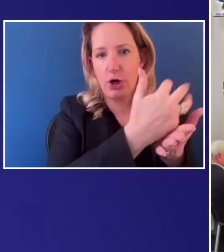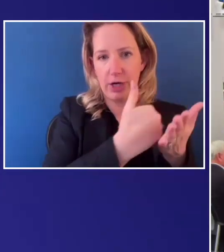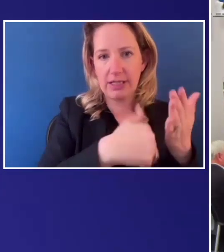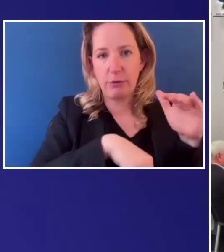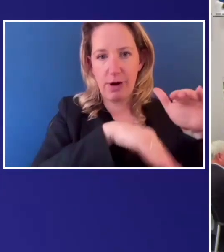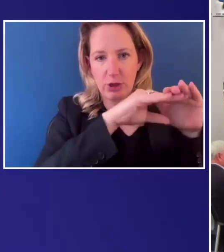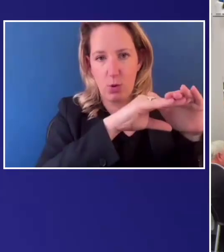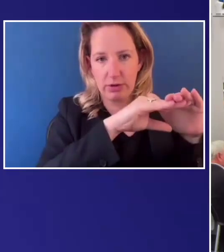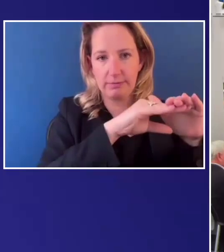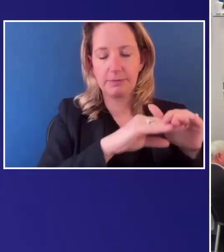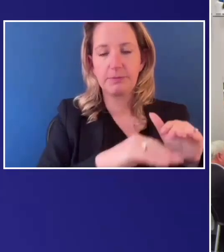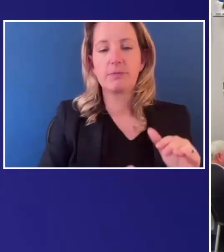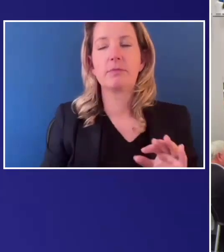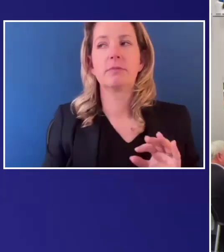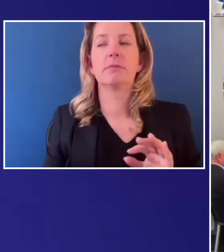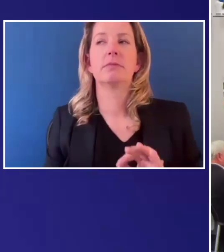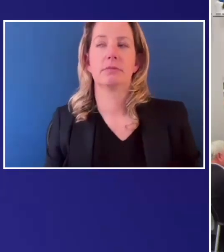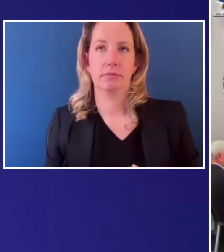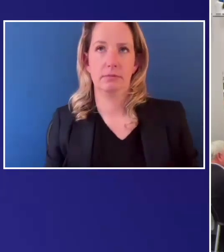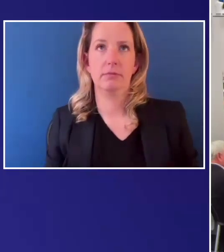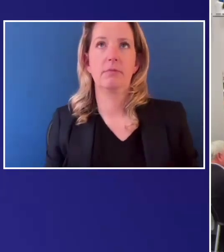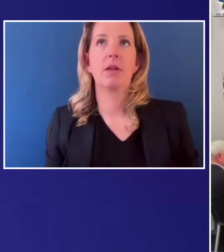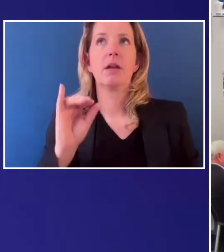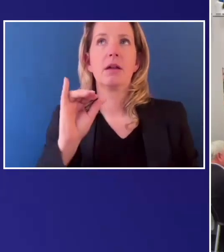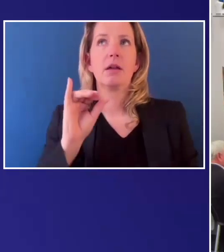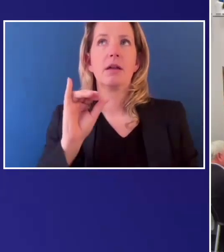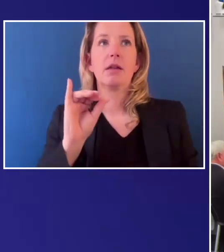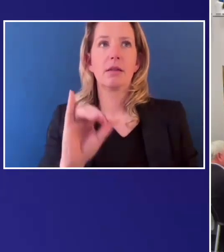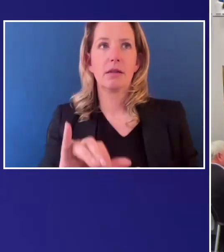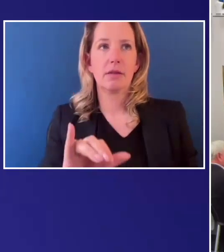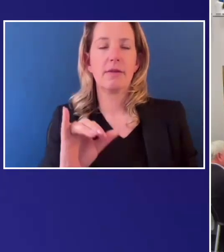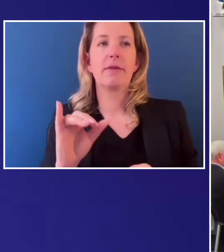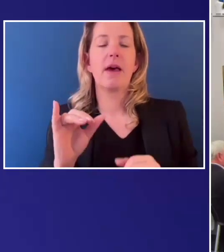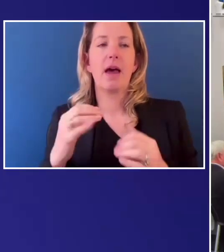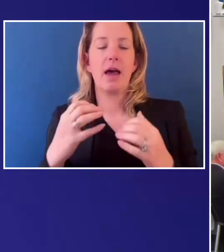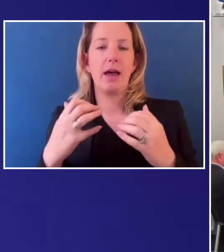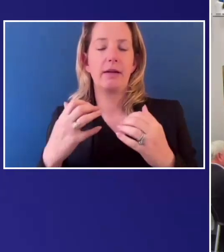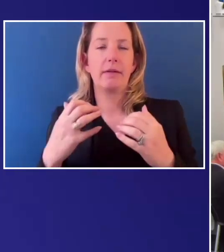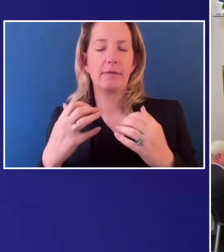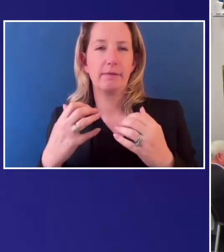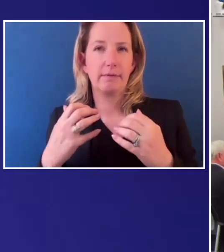transparency and accountability framework that Preston was starting to get to that's